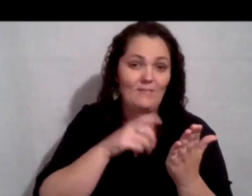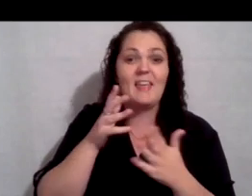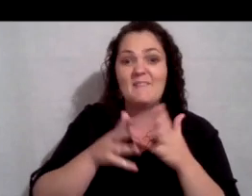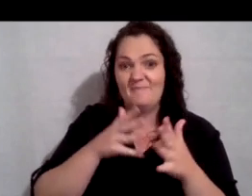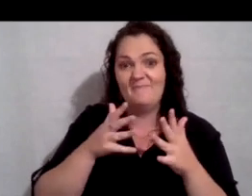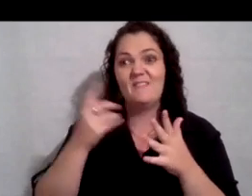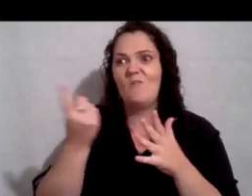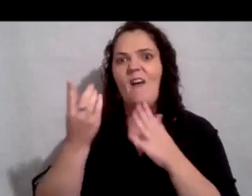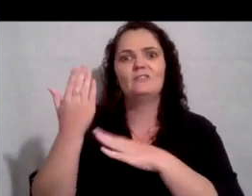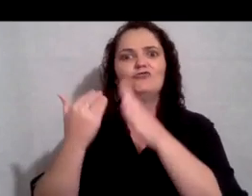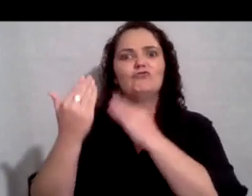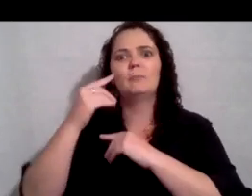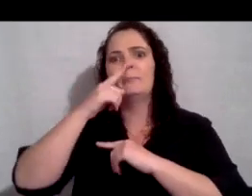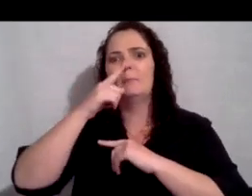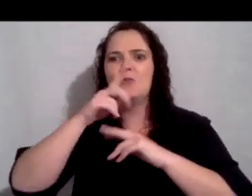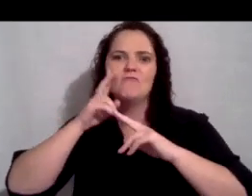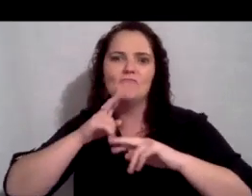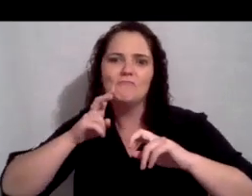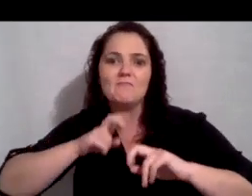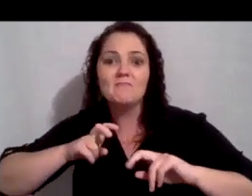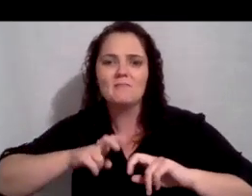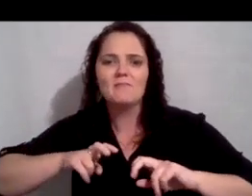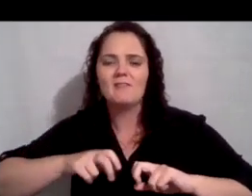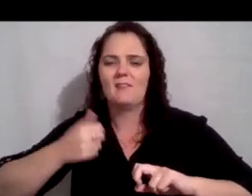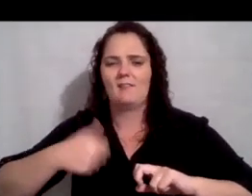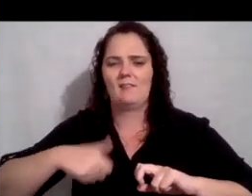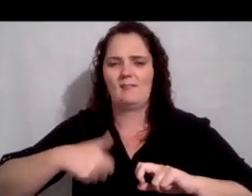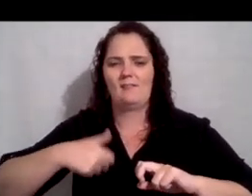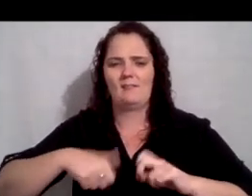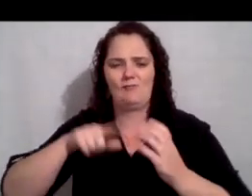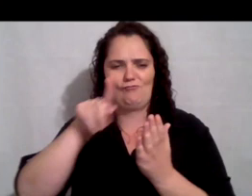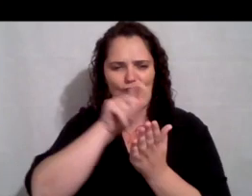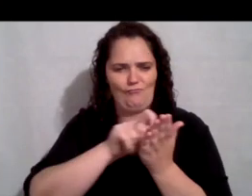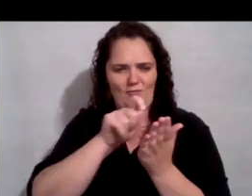in comparing what had been there initially with what was replacing